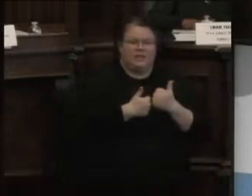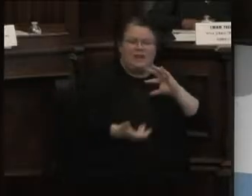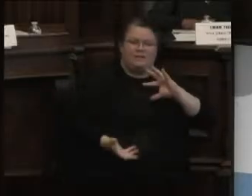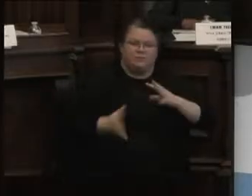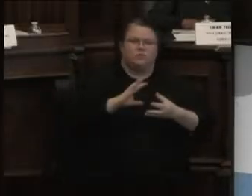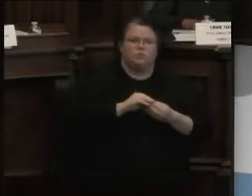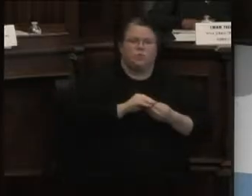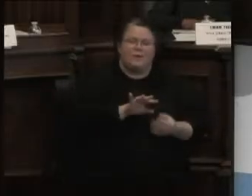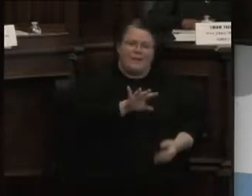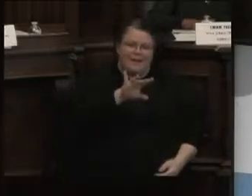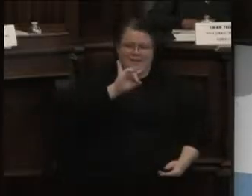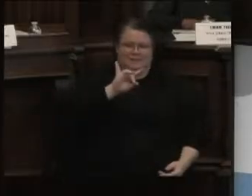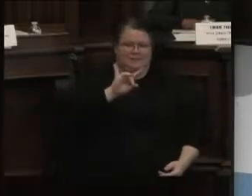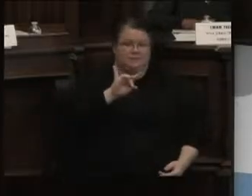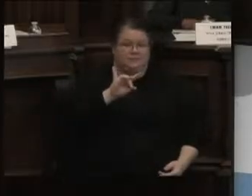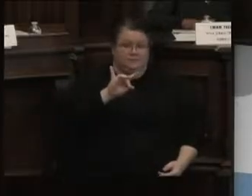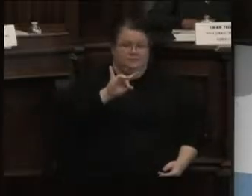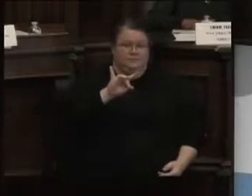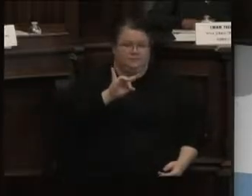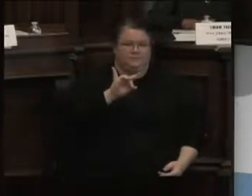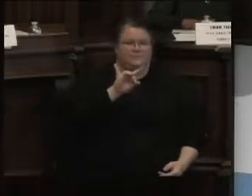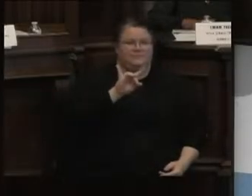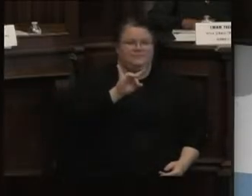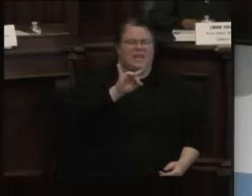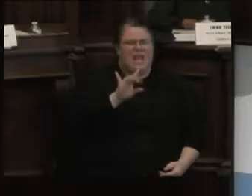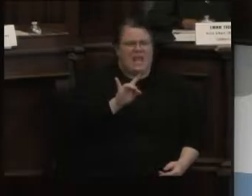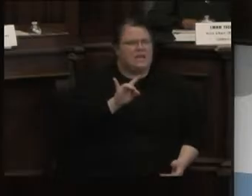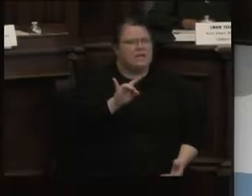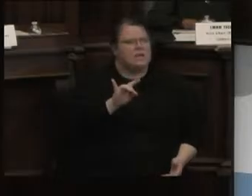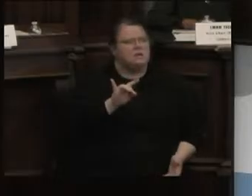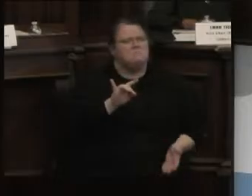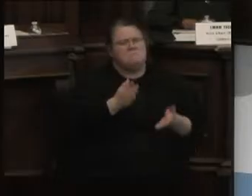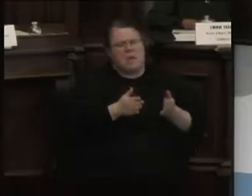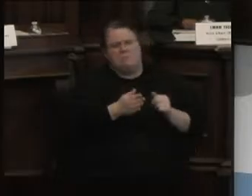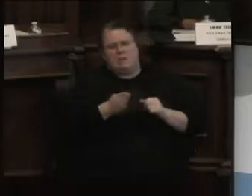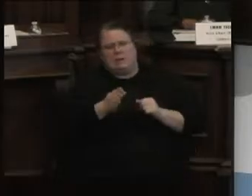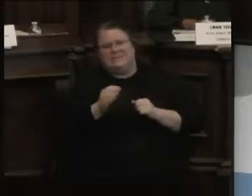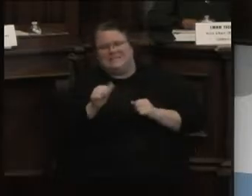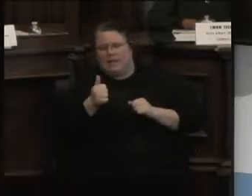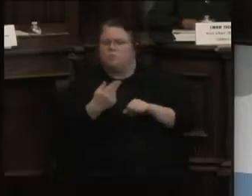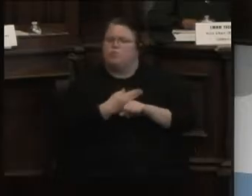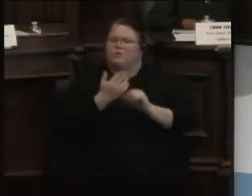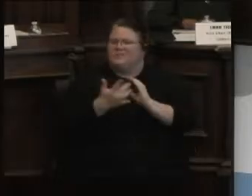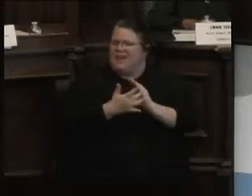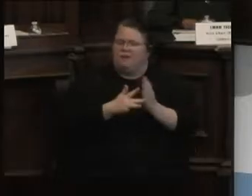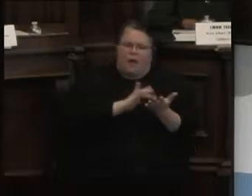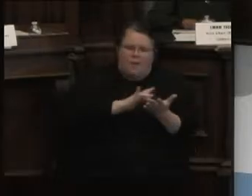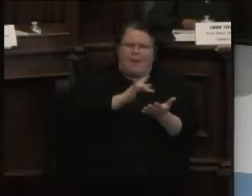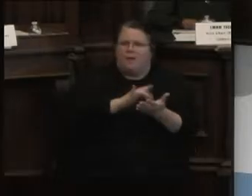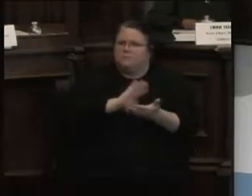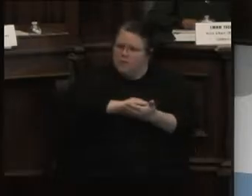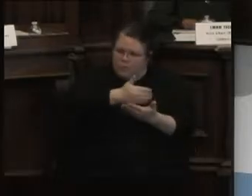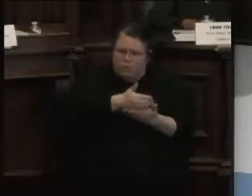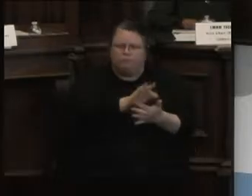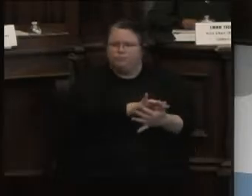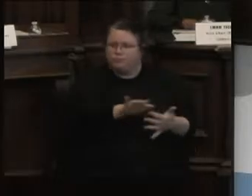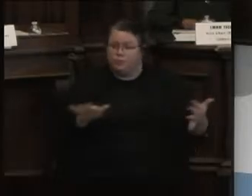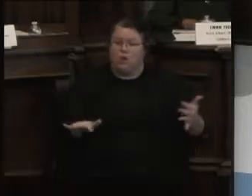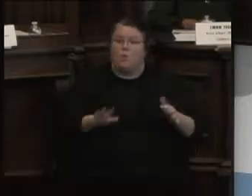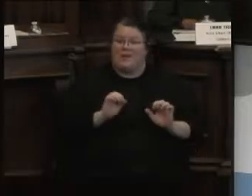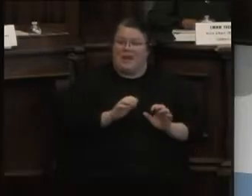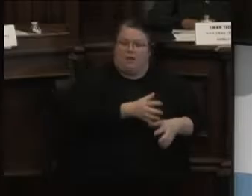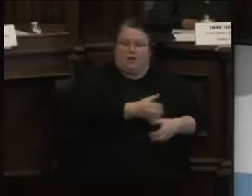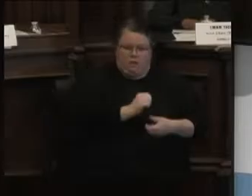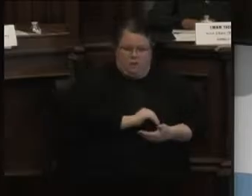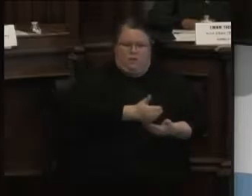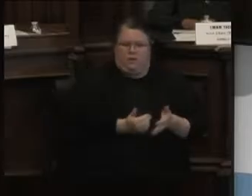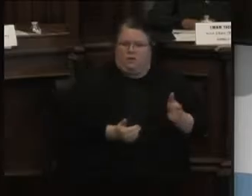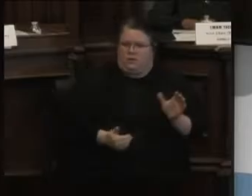assignments. So we as an agency